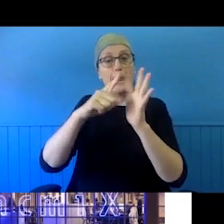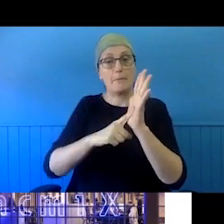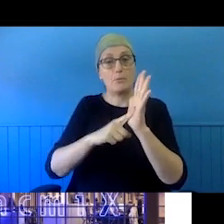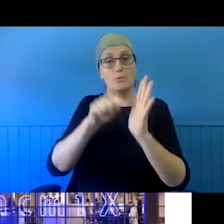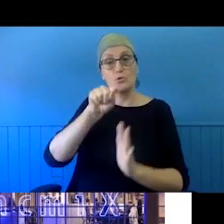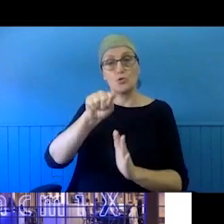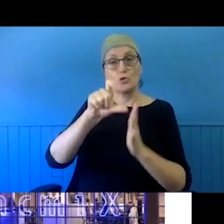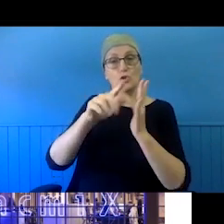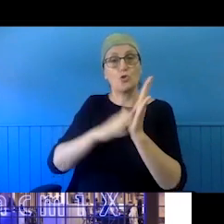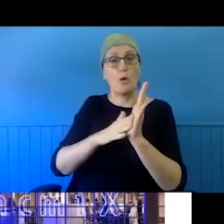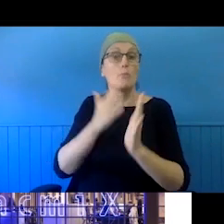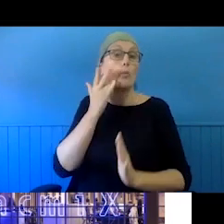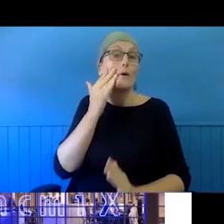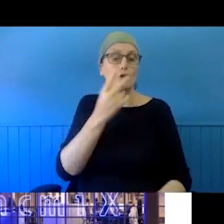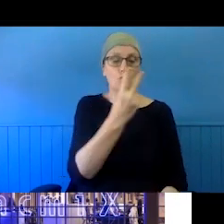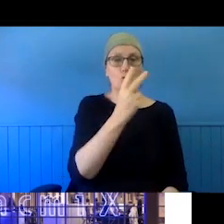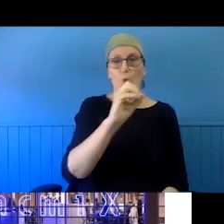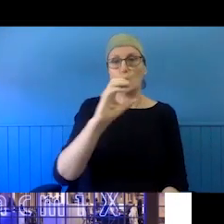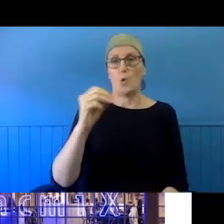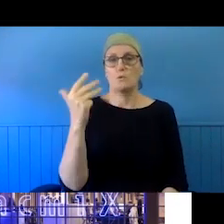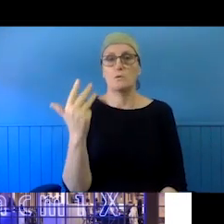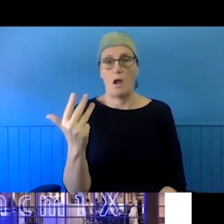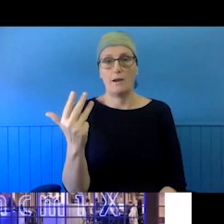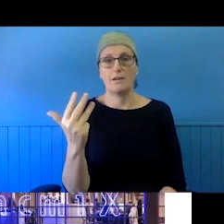sounds like a very obvious thing now, but it wasn't something people